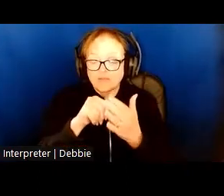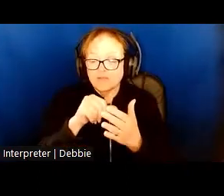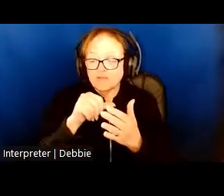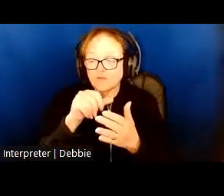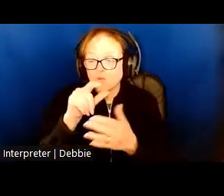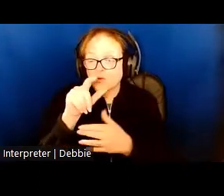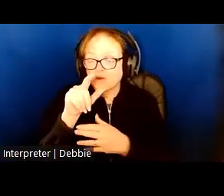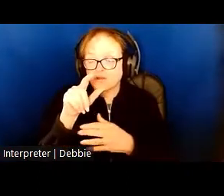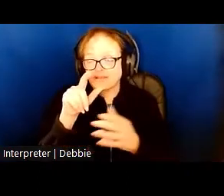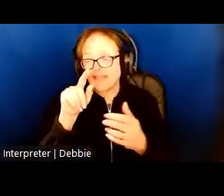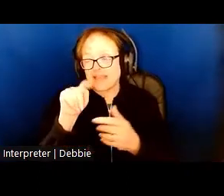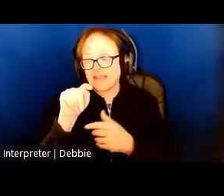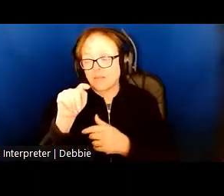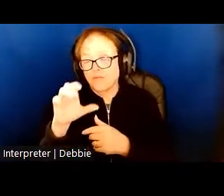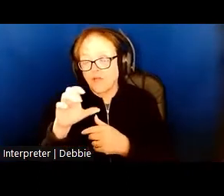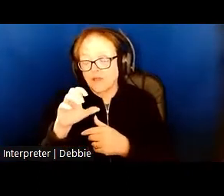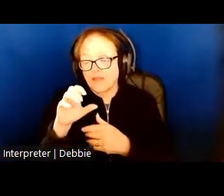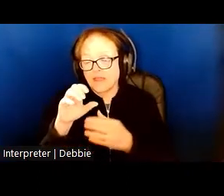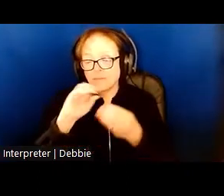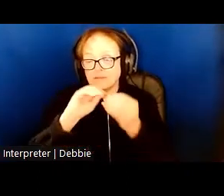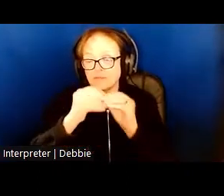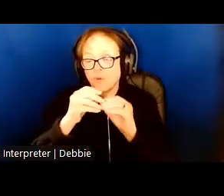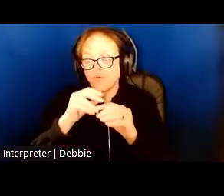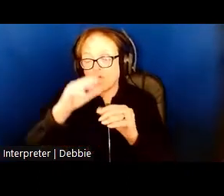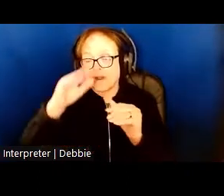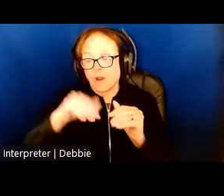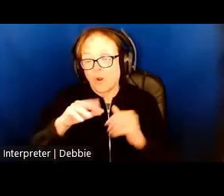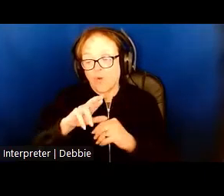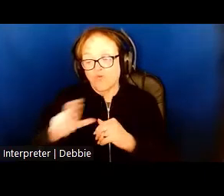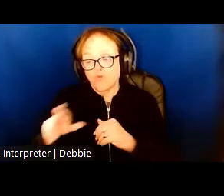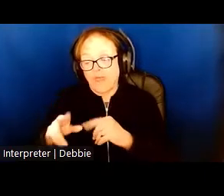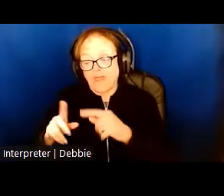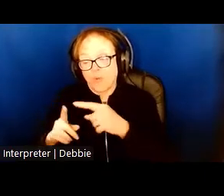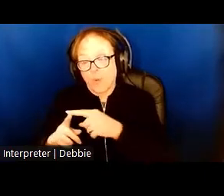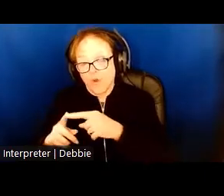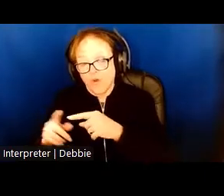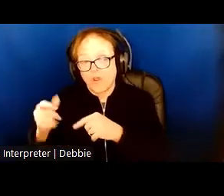Pages must be numbered, preferably in the lower right-hand corner of each page.